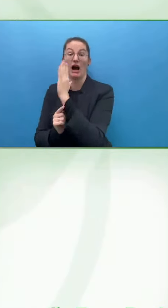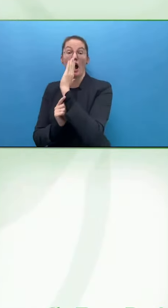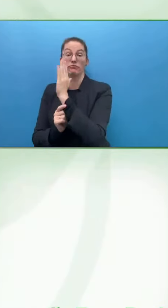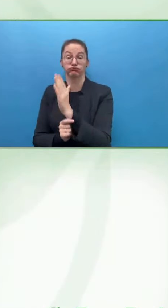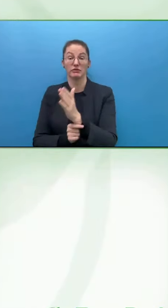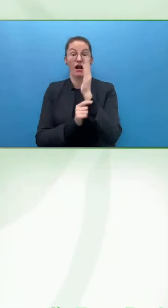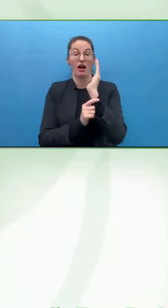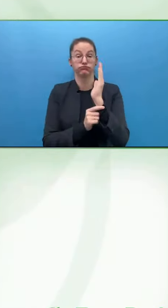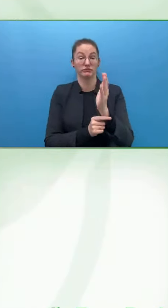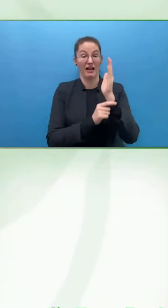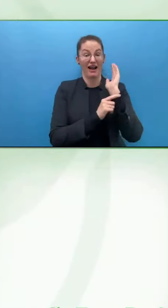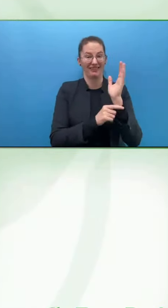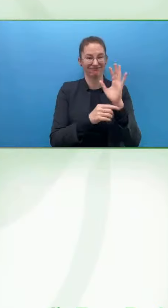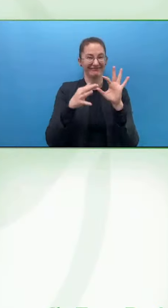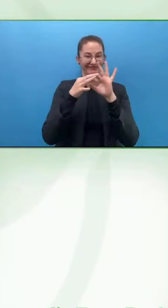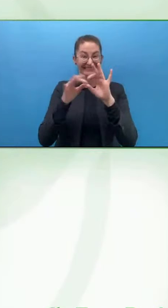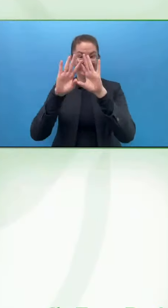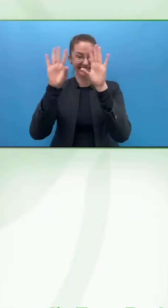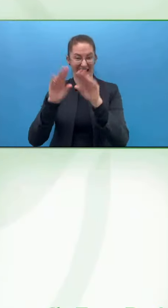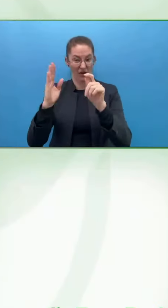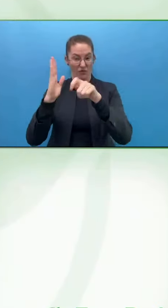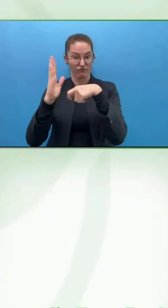and also I will present myself.